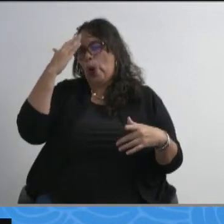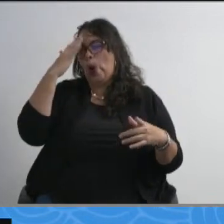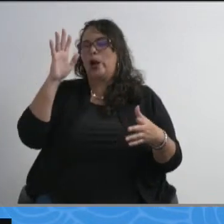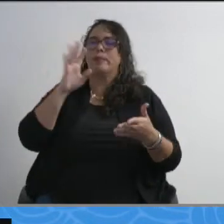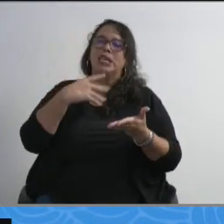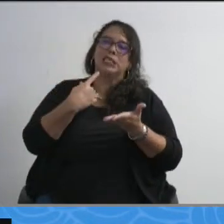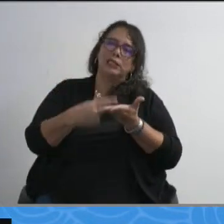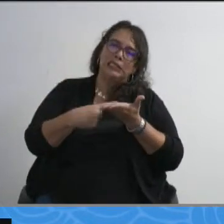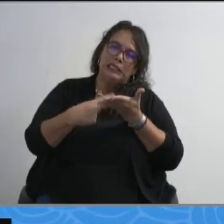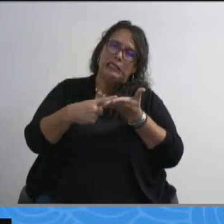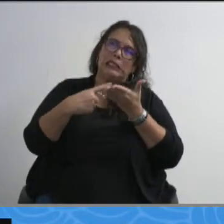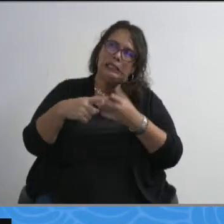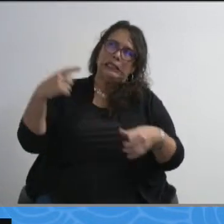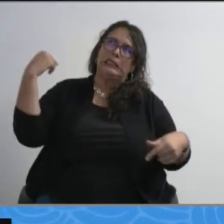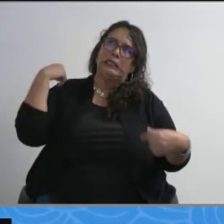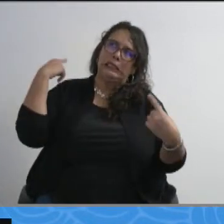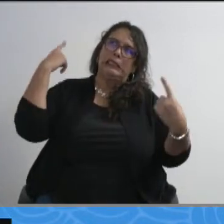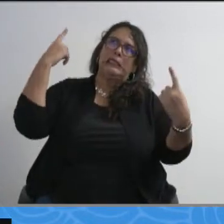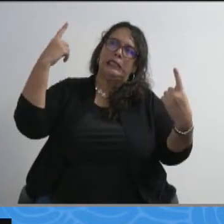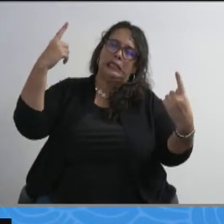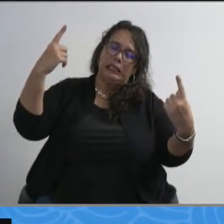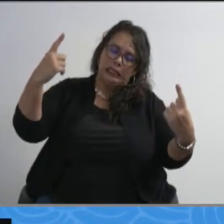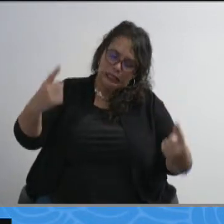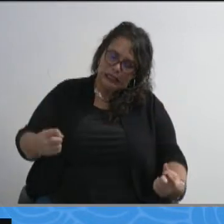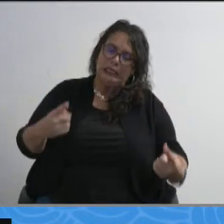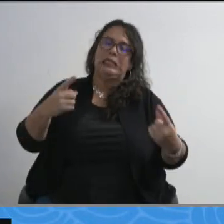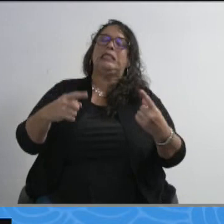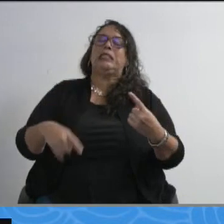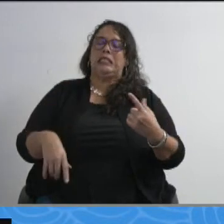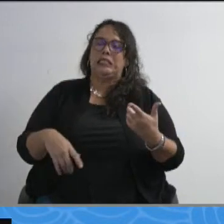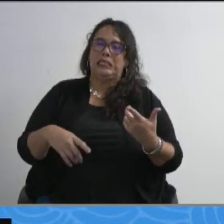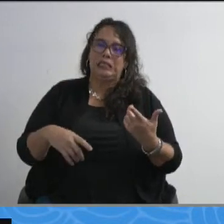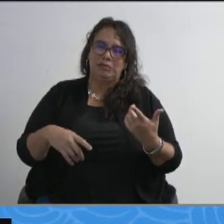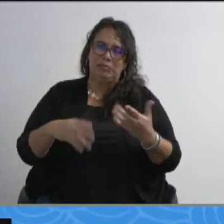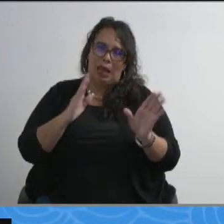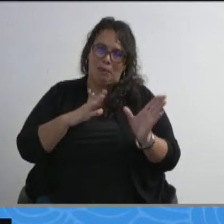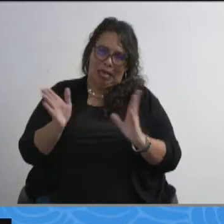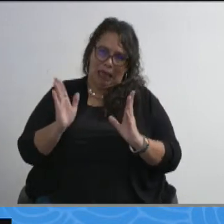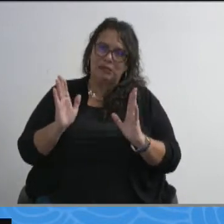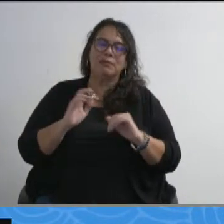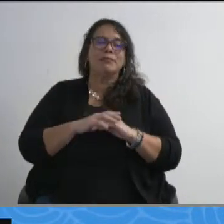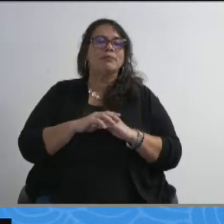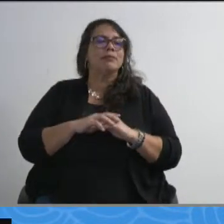the local control funding formula, or the local control accountability plan, LCAP.